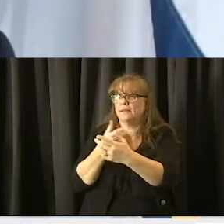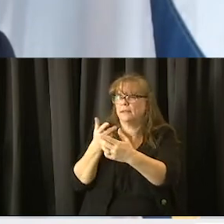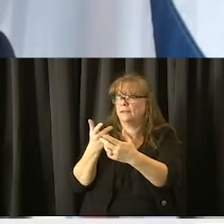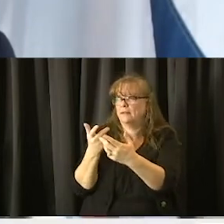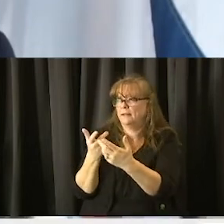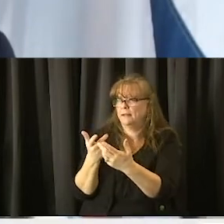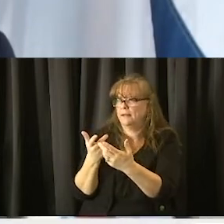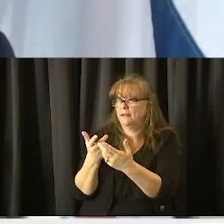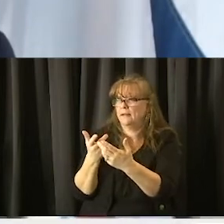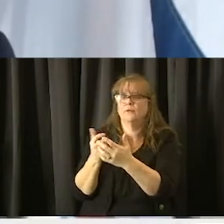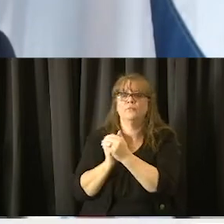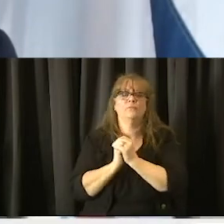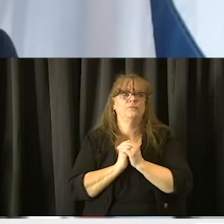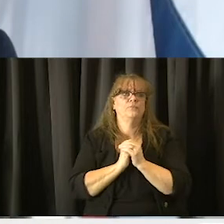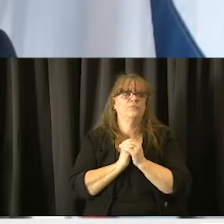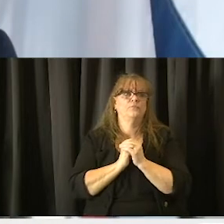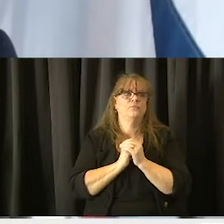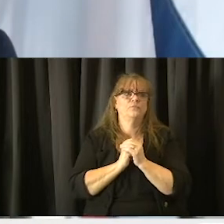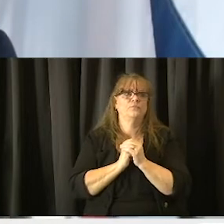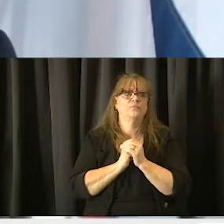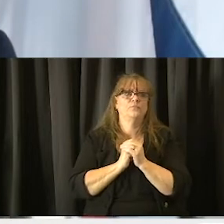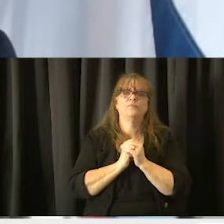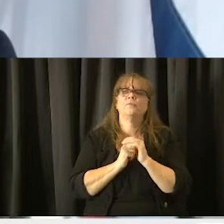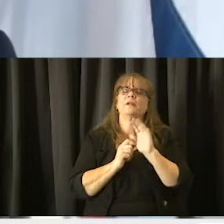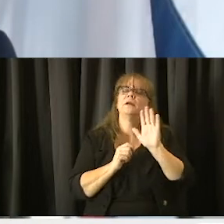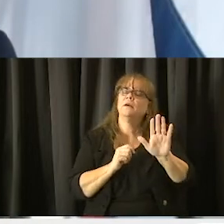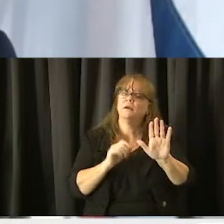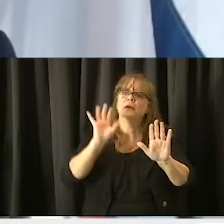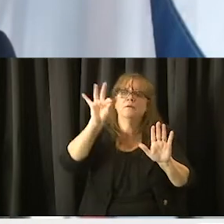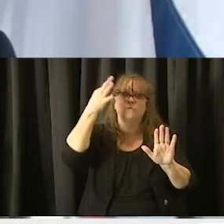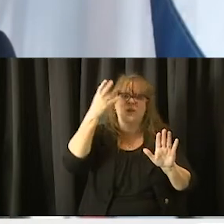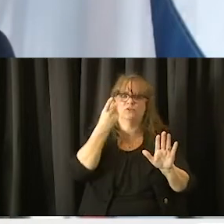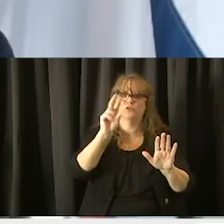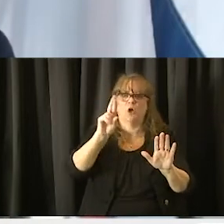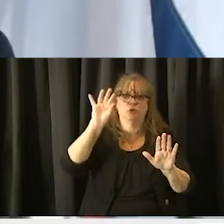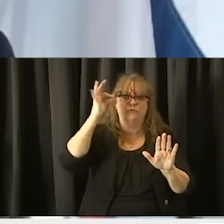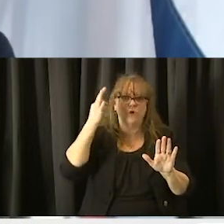what changed so i think uh the first one would be for dr france and then i'll take the second one